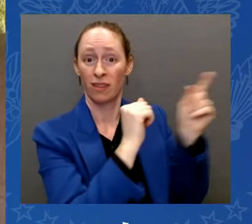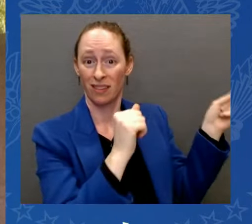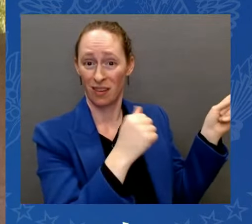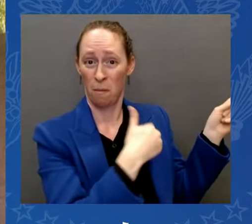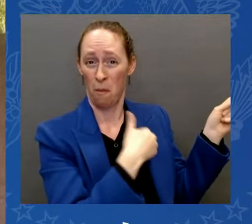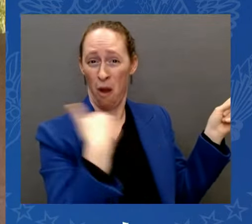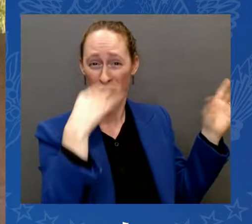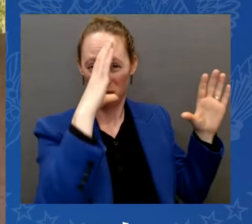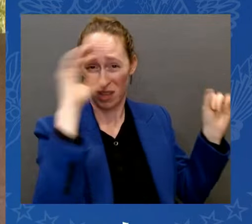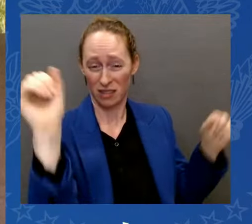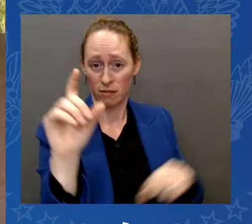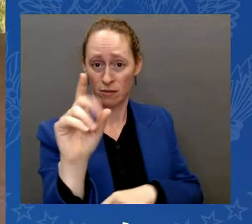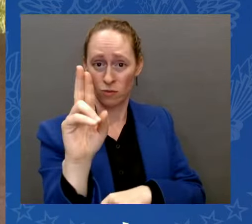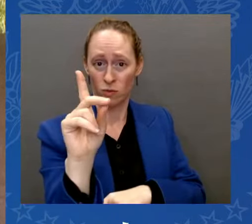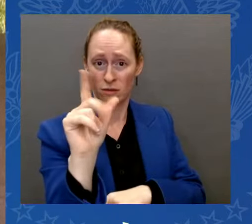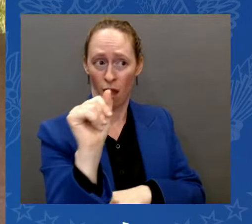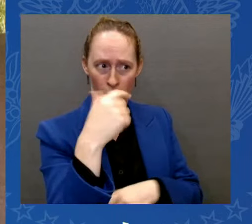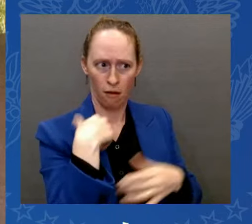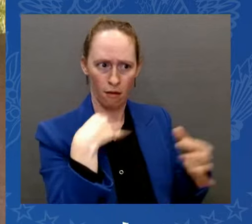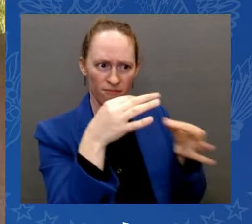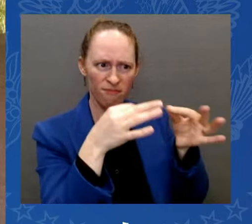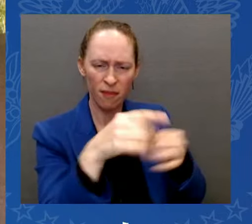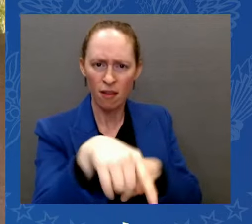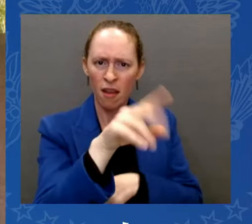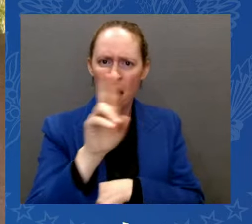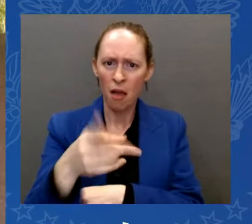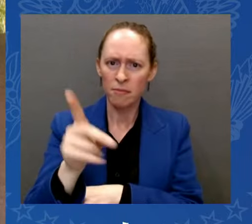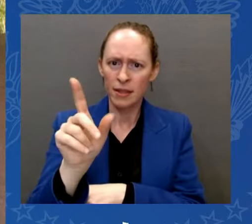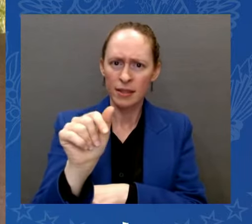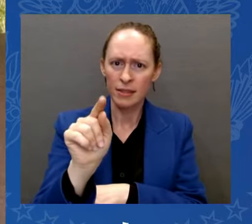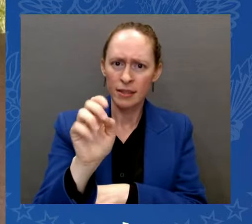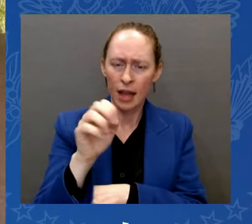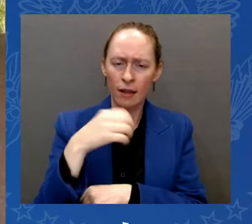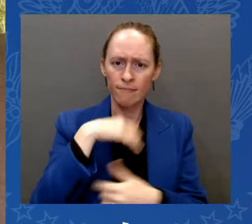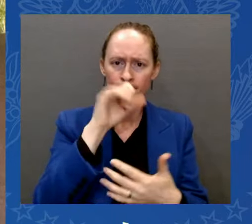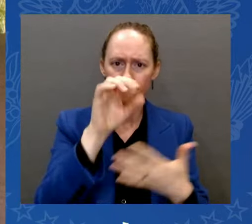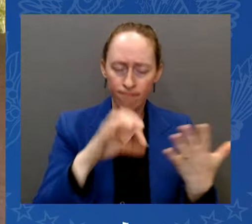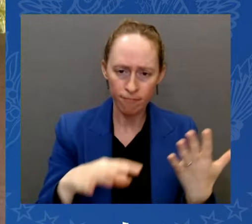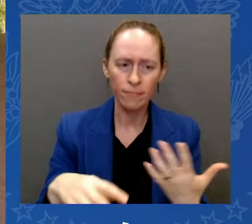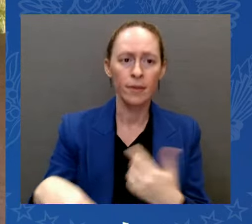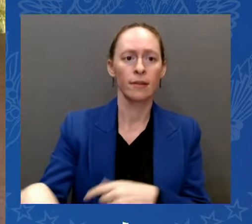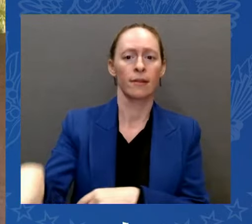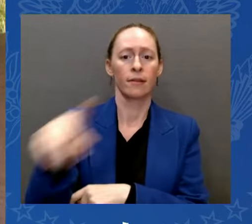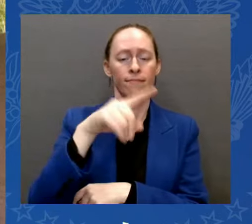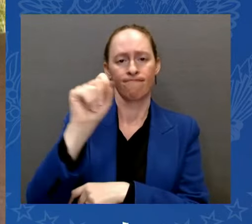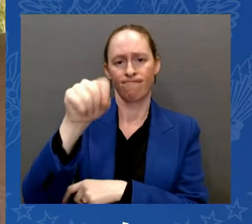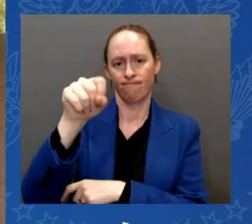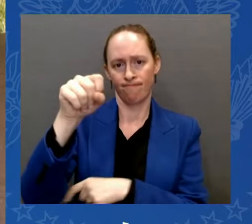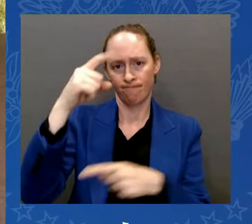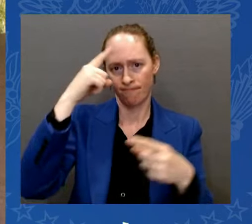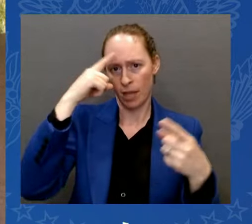into the explosion in rural Poland, near the Ukrainian border. And I'm going to make sure